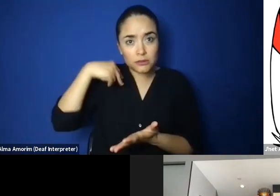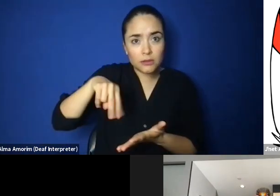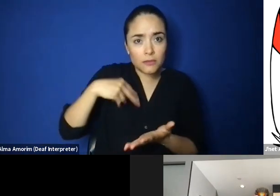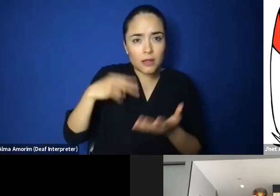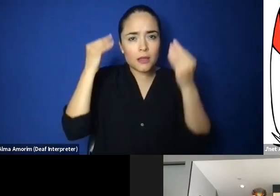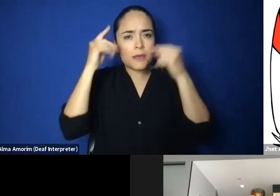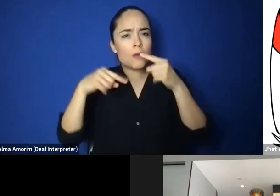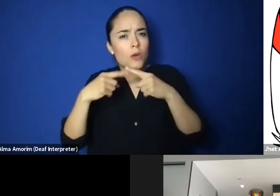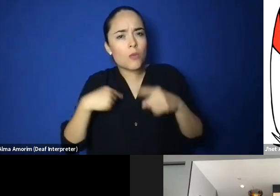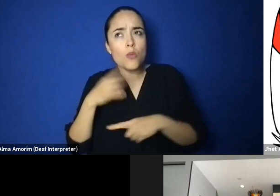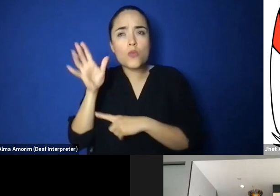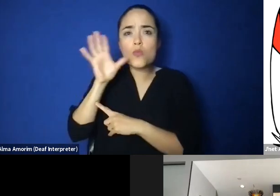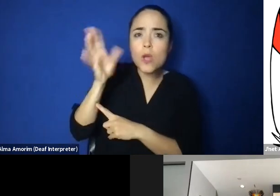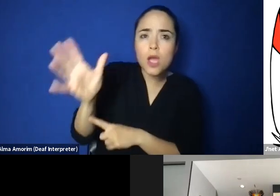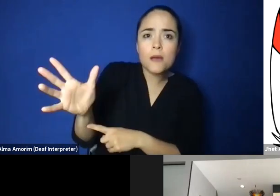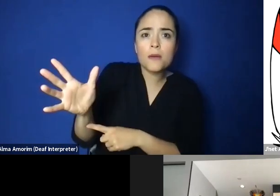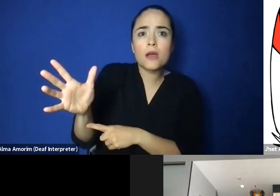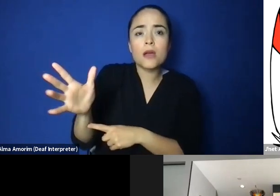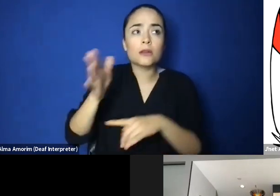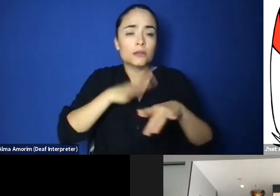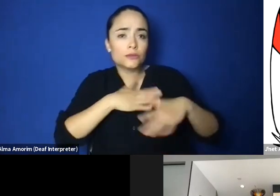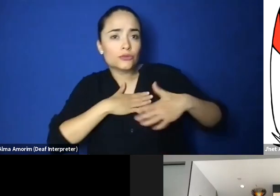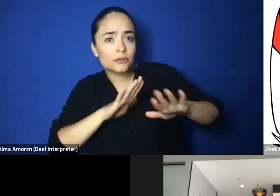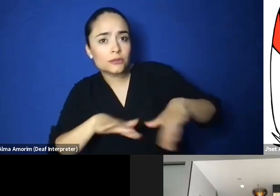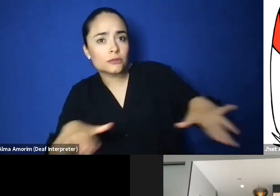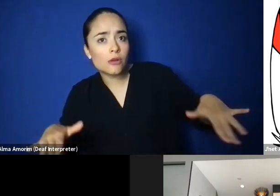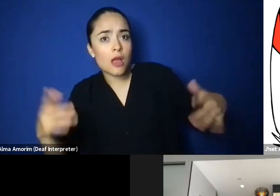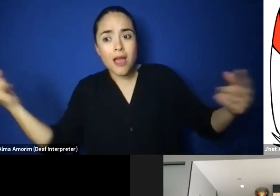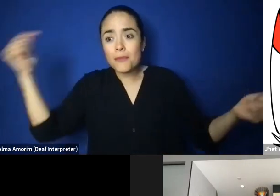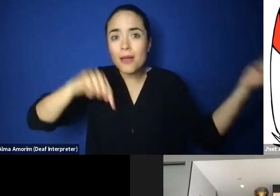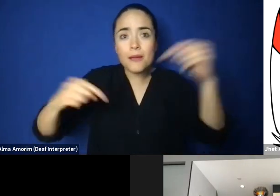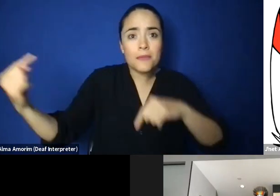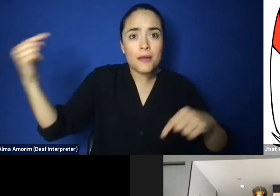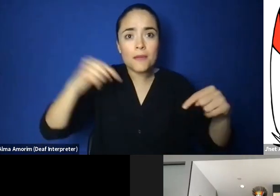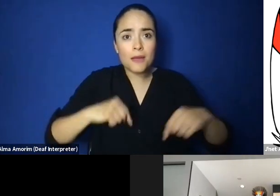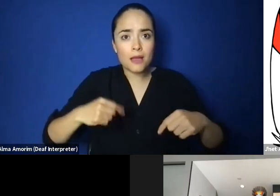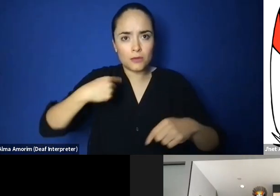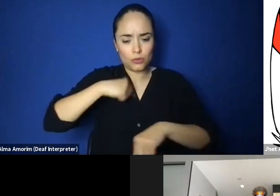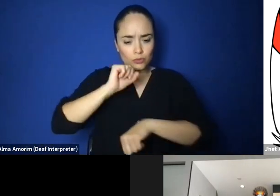those little kids who might be coming out into that space, and though when we go